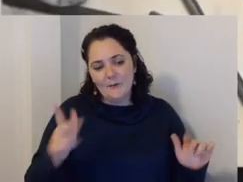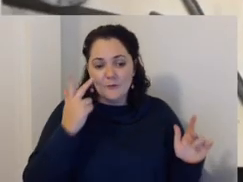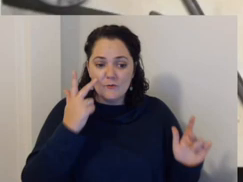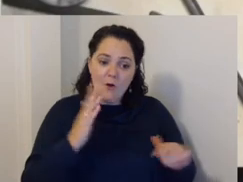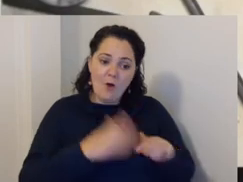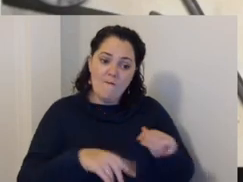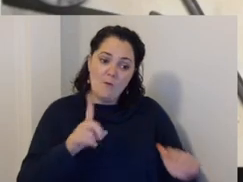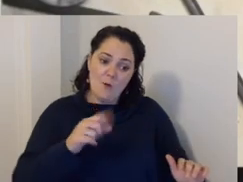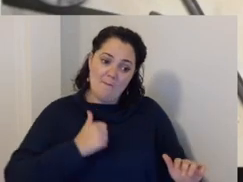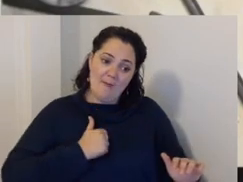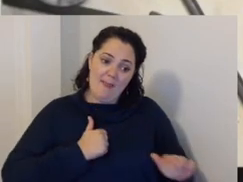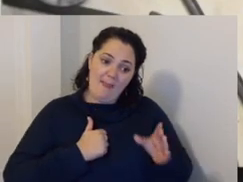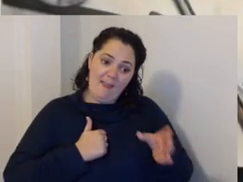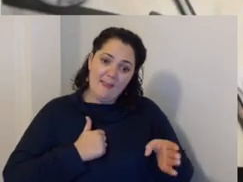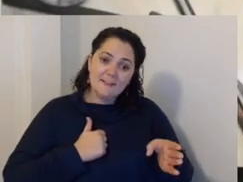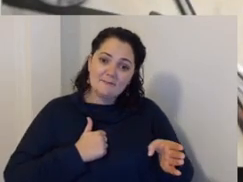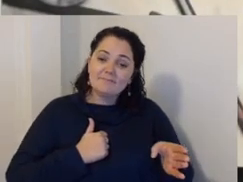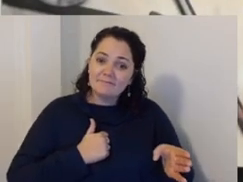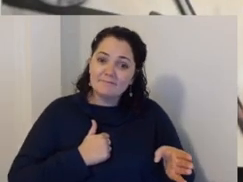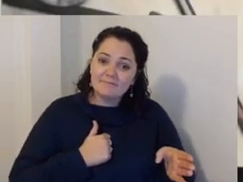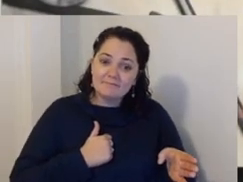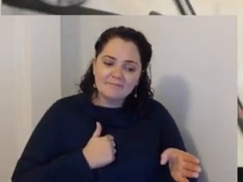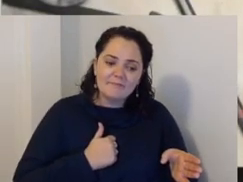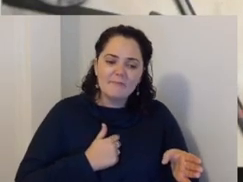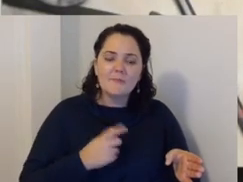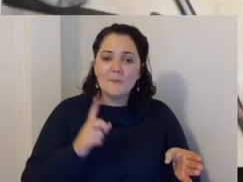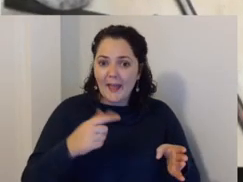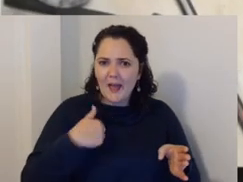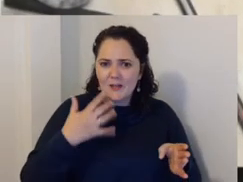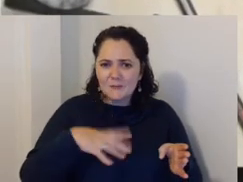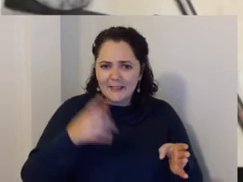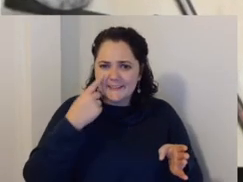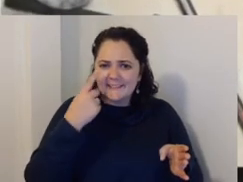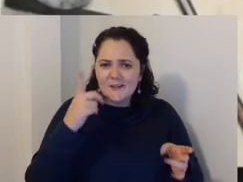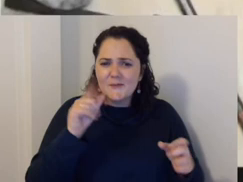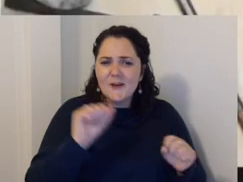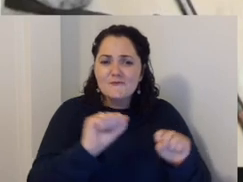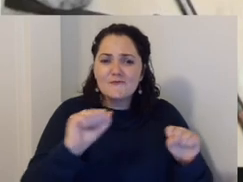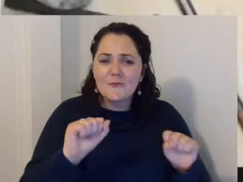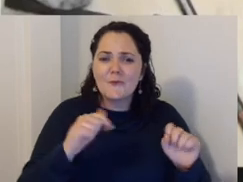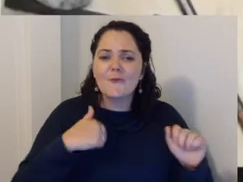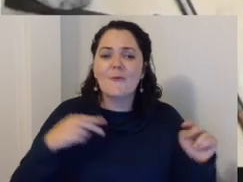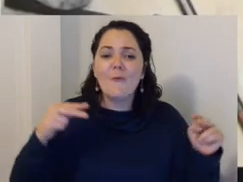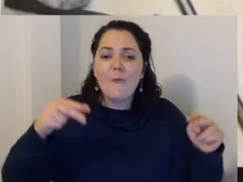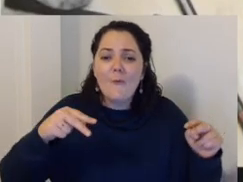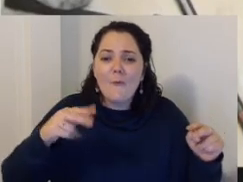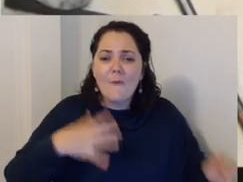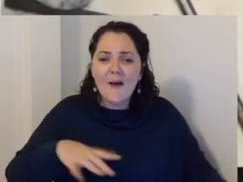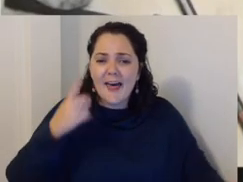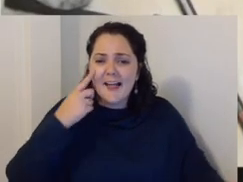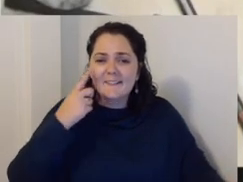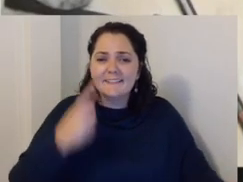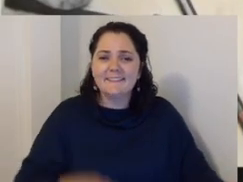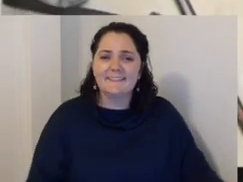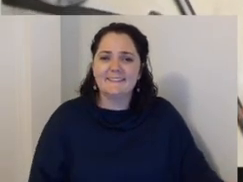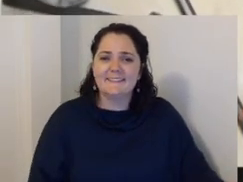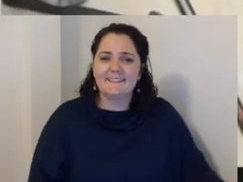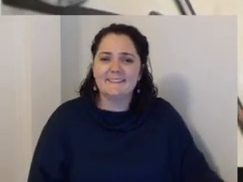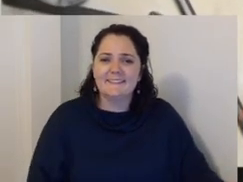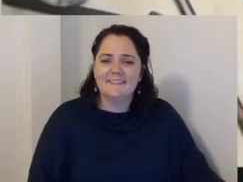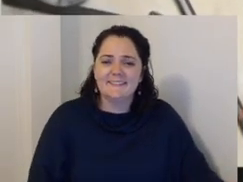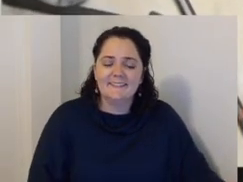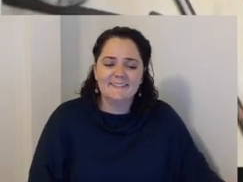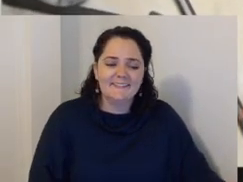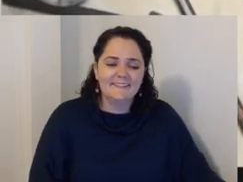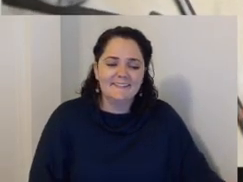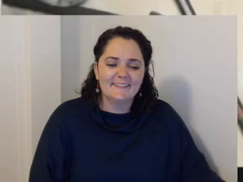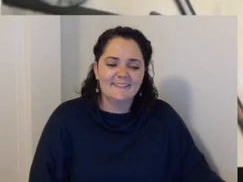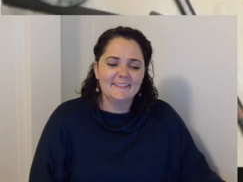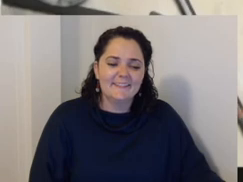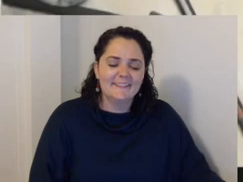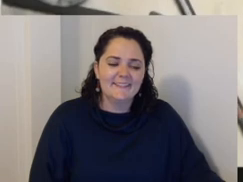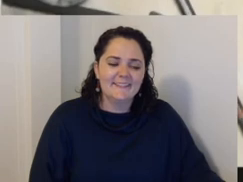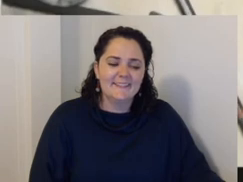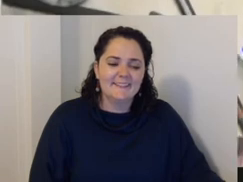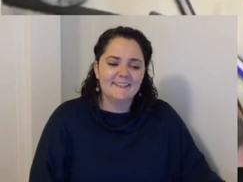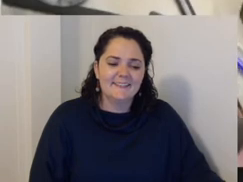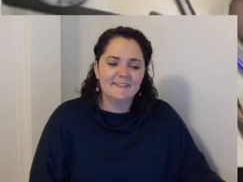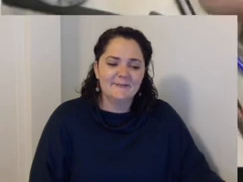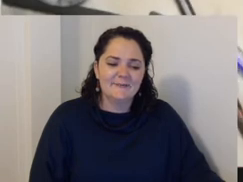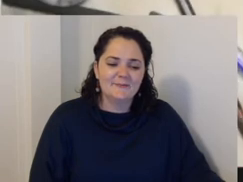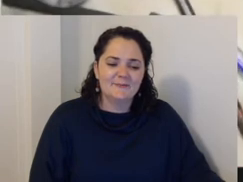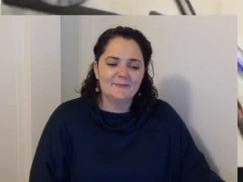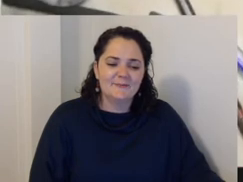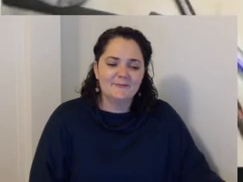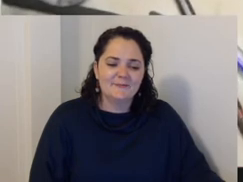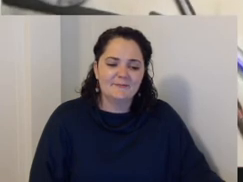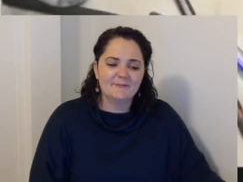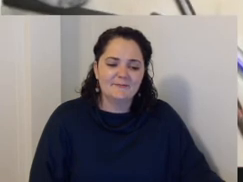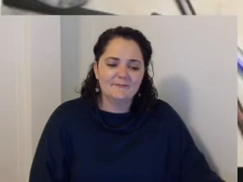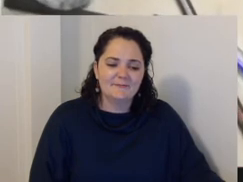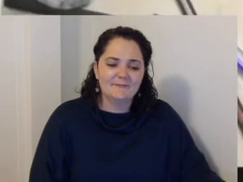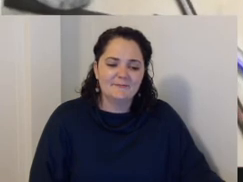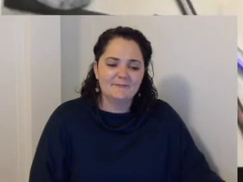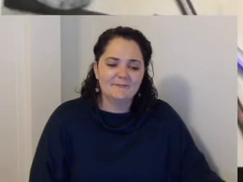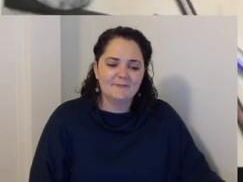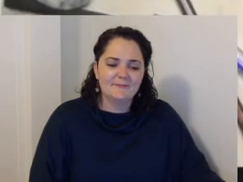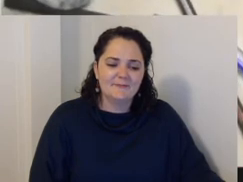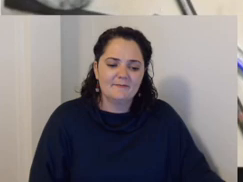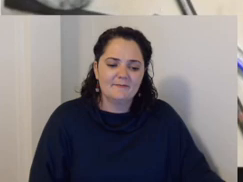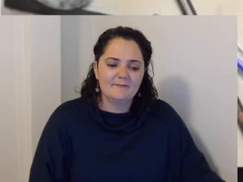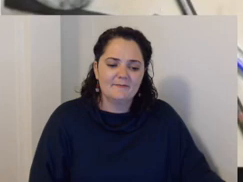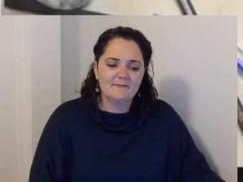at what I've been working on but we do want to also see what all of you been working on